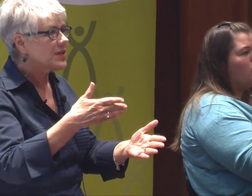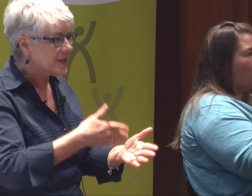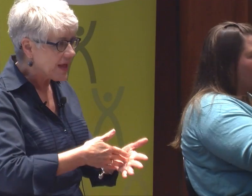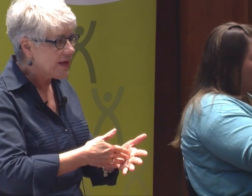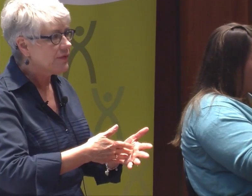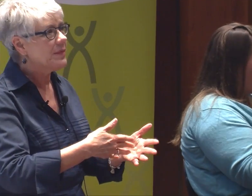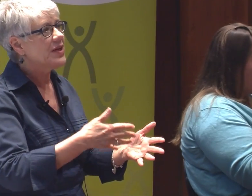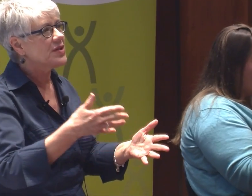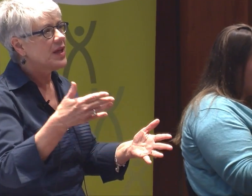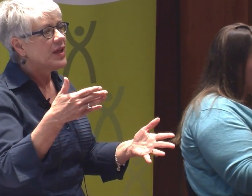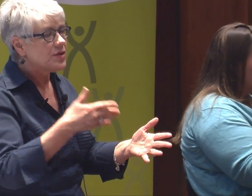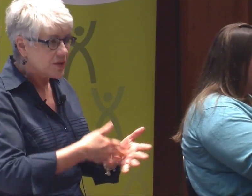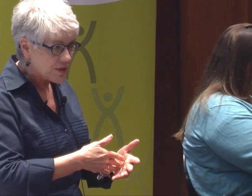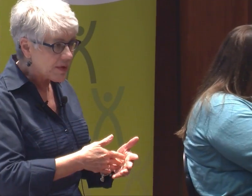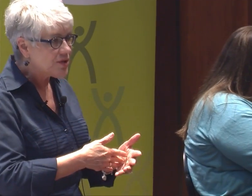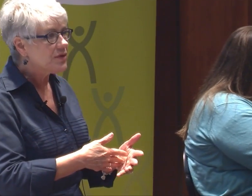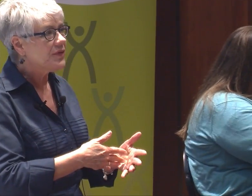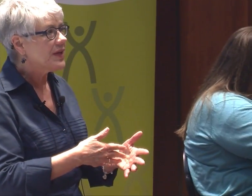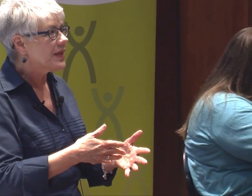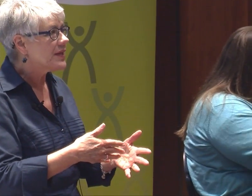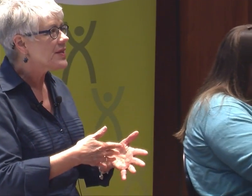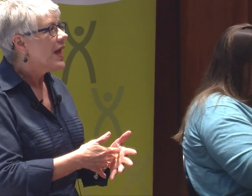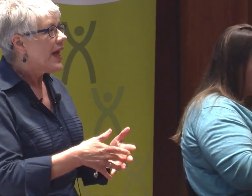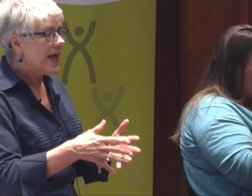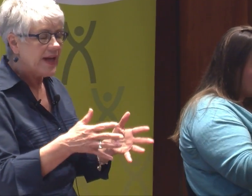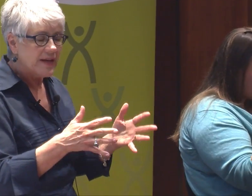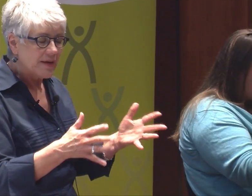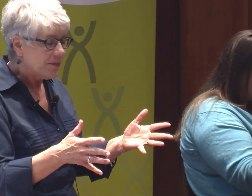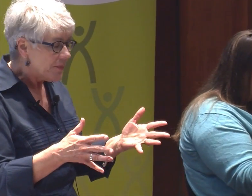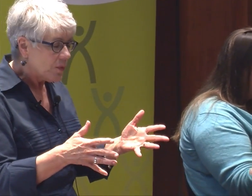To give information, to get information, to express your feelings, and